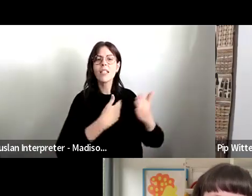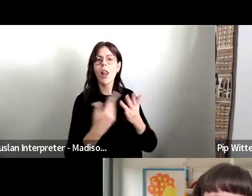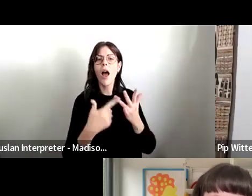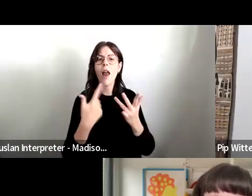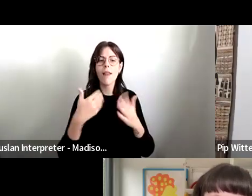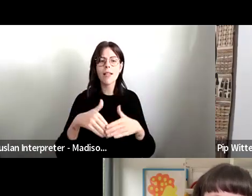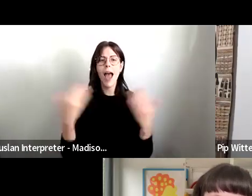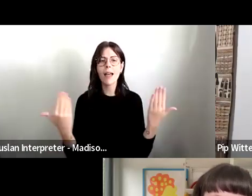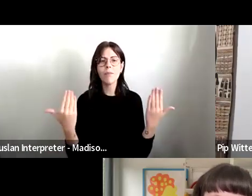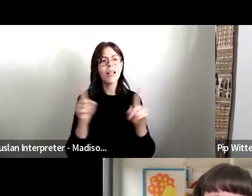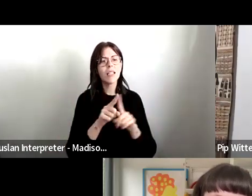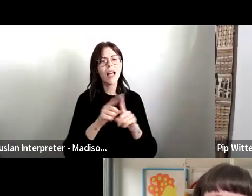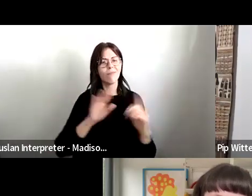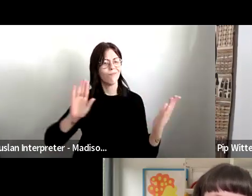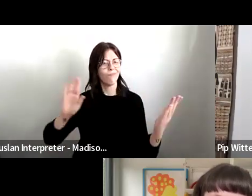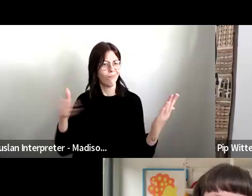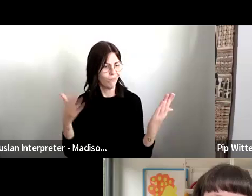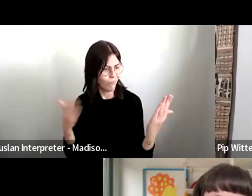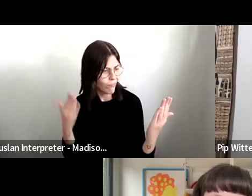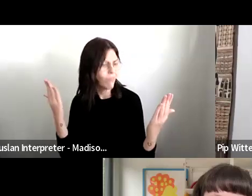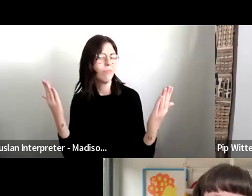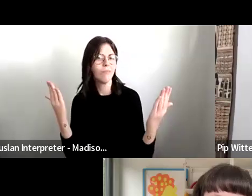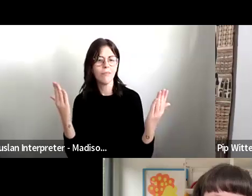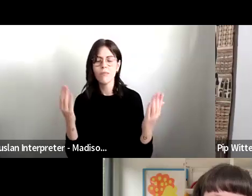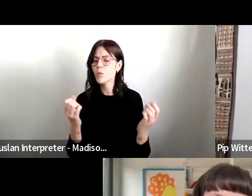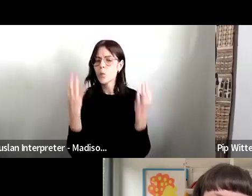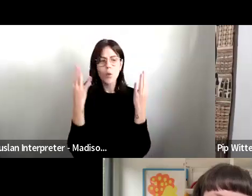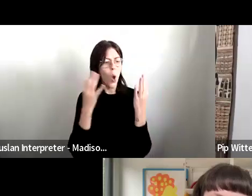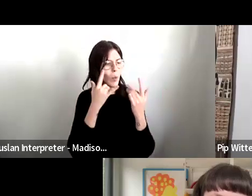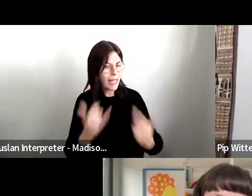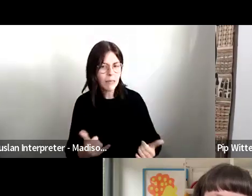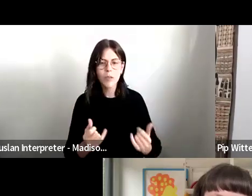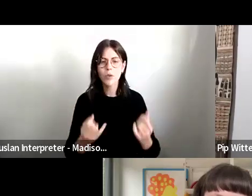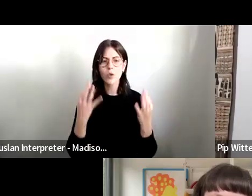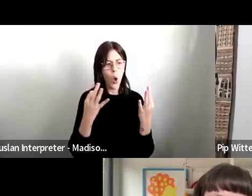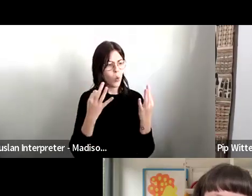flicking through a book. No assessment, notes, nothing. Just familiarising yourself with what